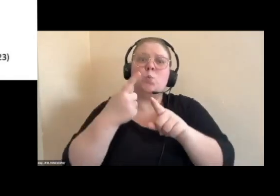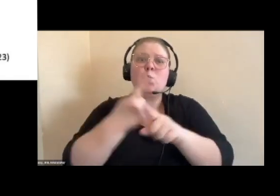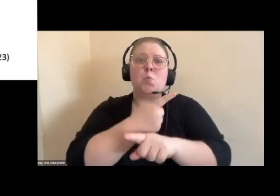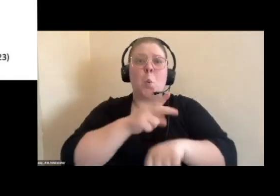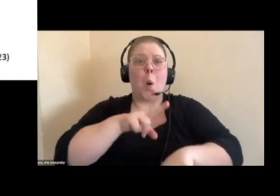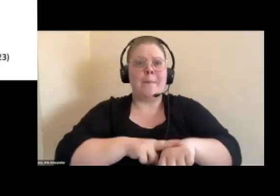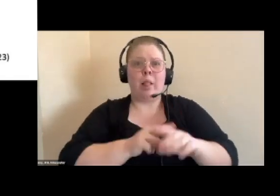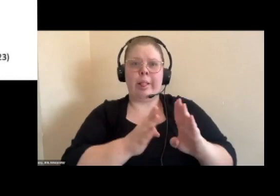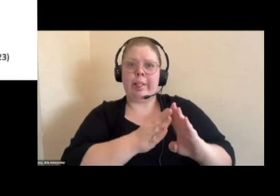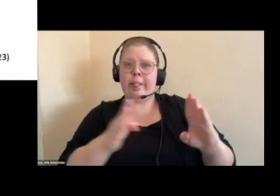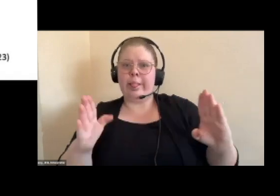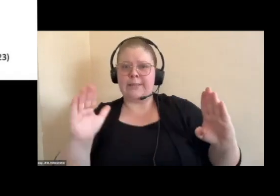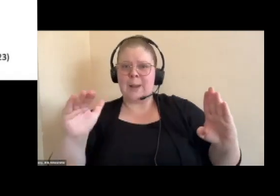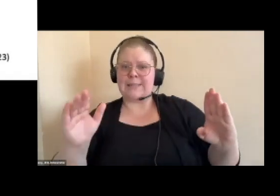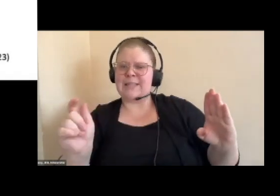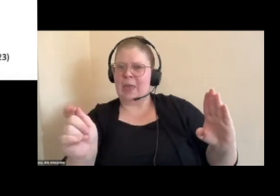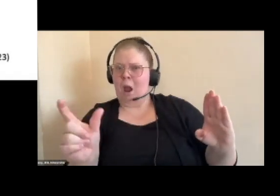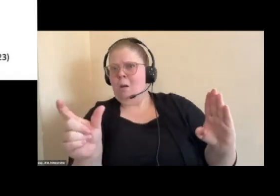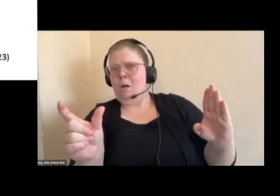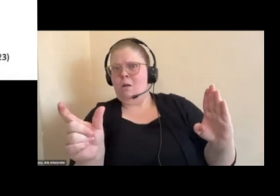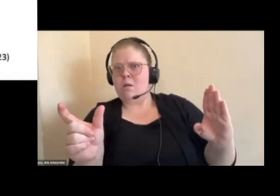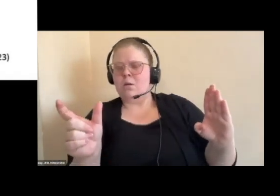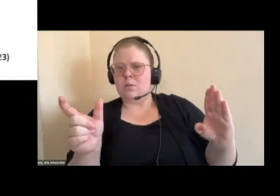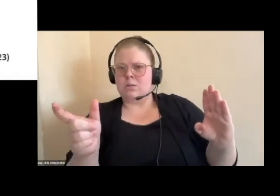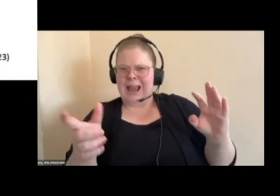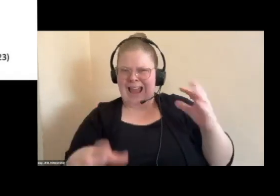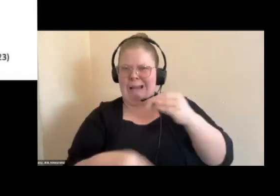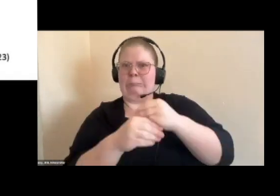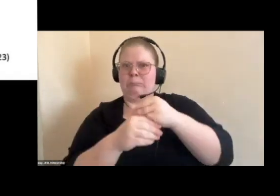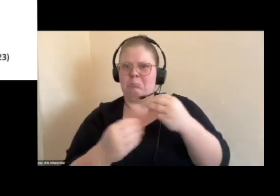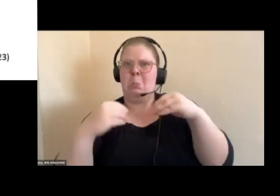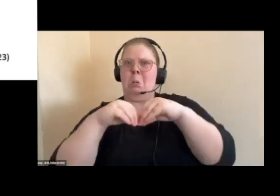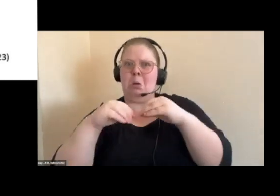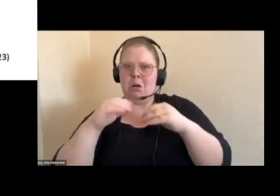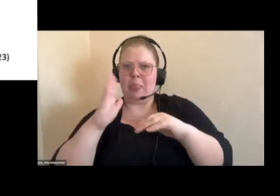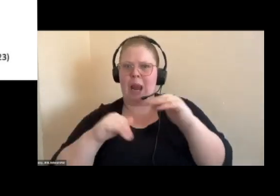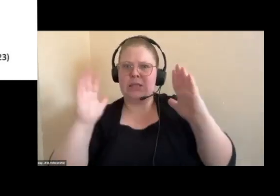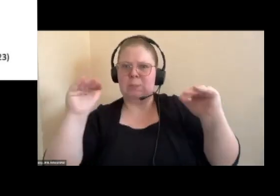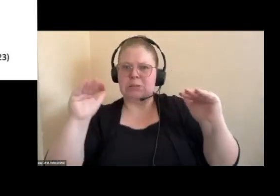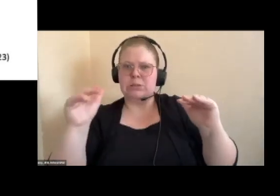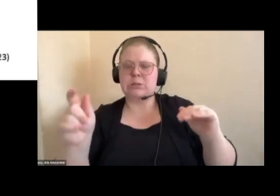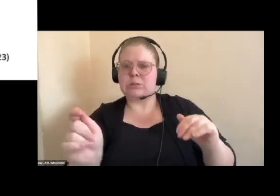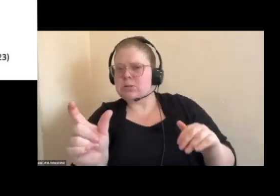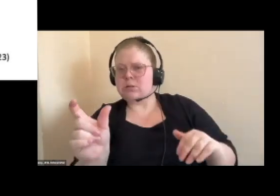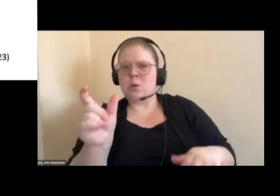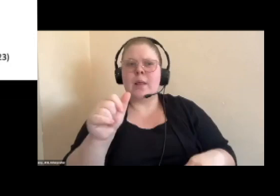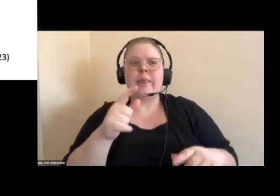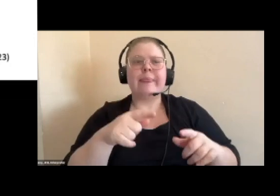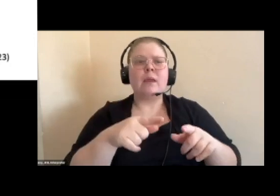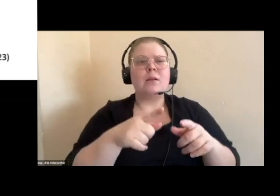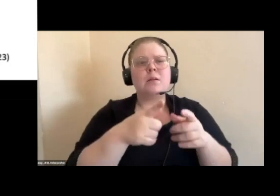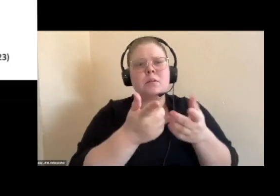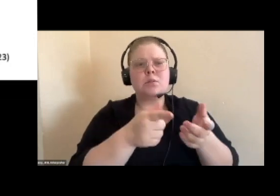And, you know, we got data before Covid and then through the first year of Covid and that's how we